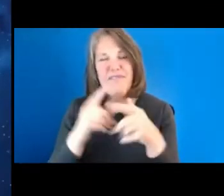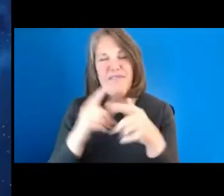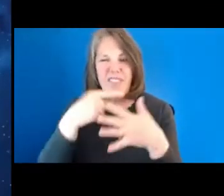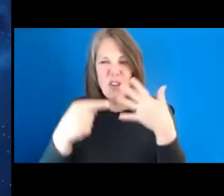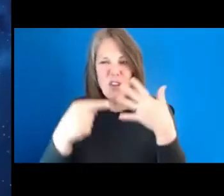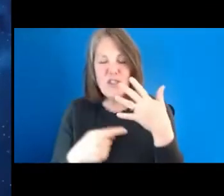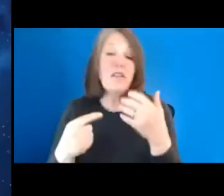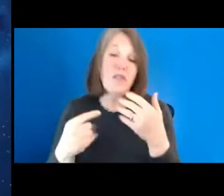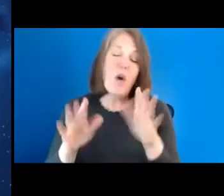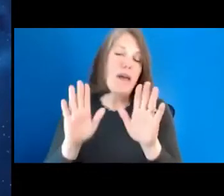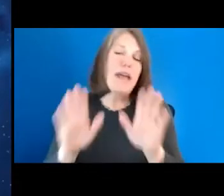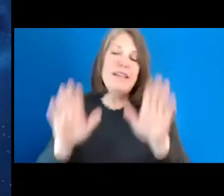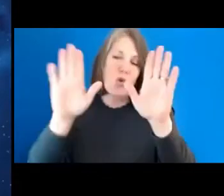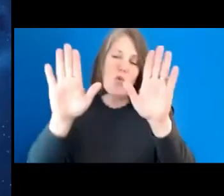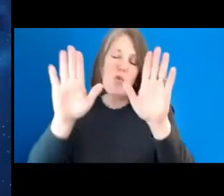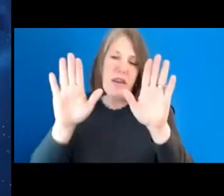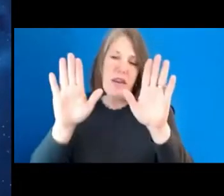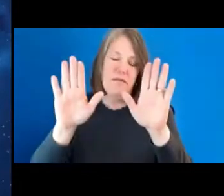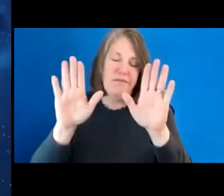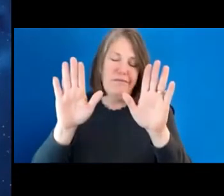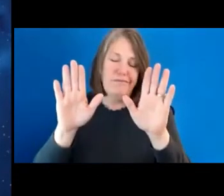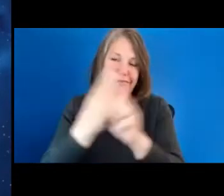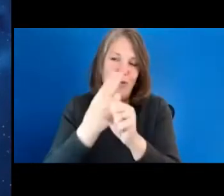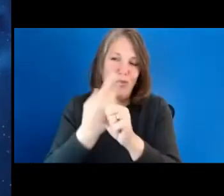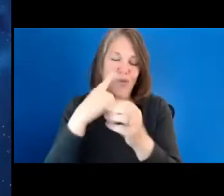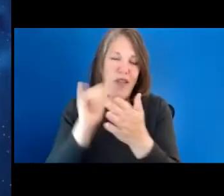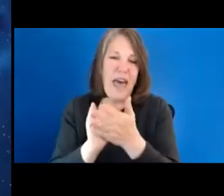medium for that. 16:37:52 This is what I thought I was going